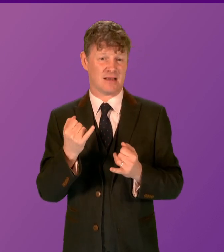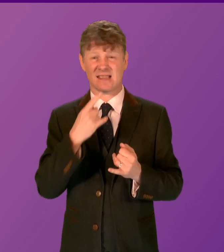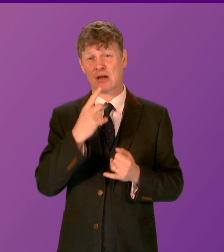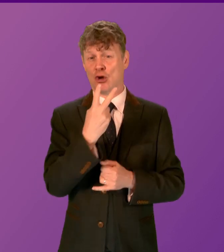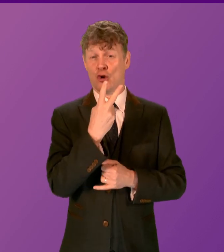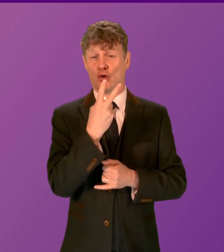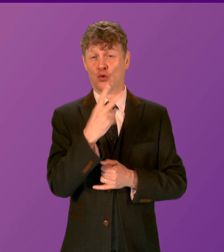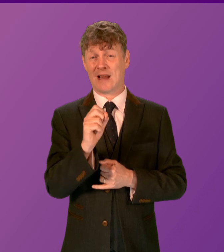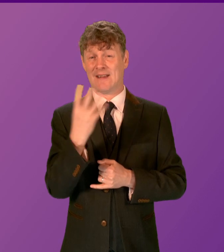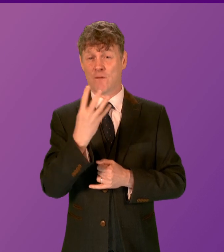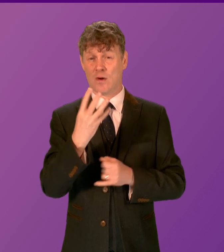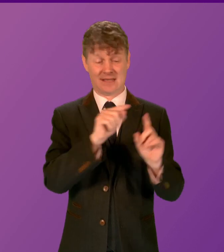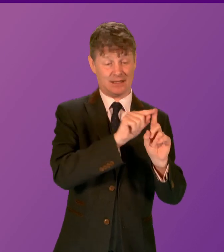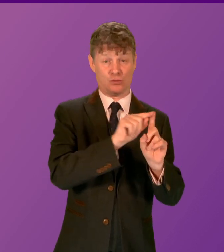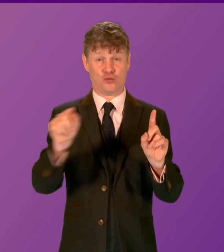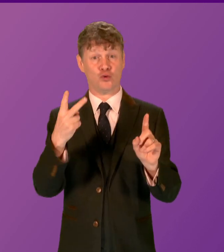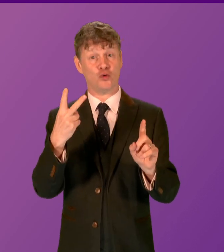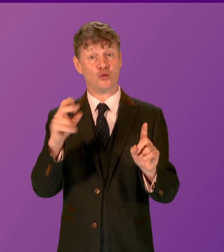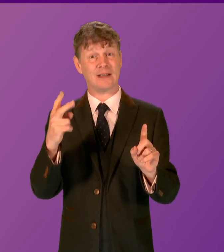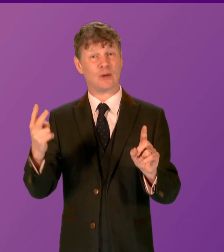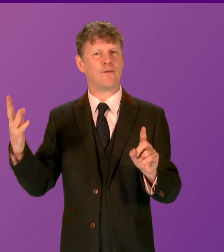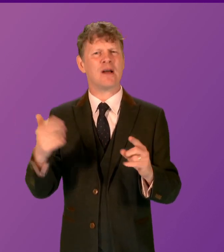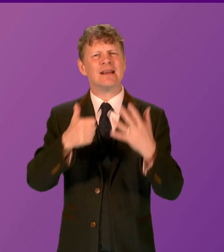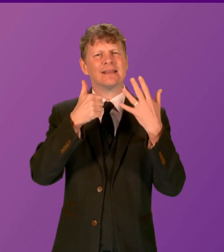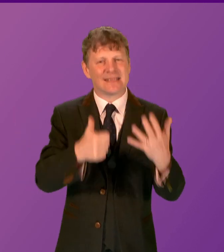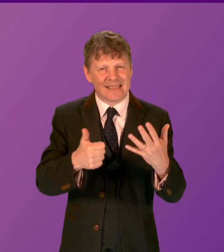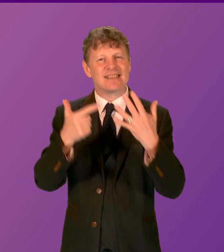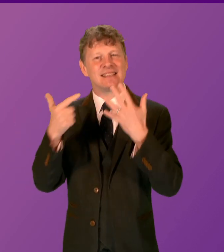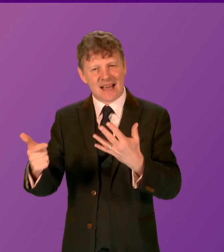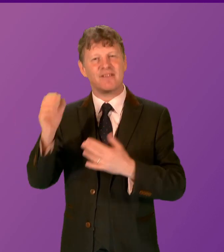For example, we have presided over a 67 per cent increase in funding between 2014-15 and